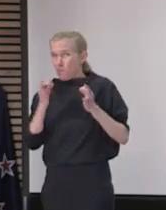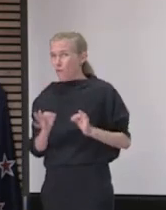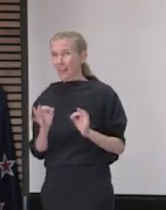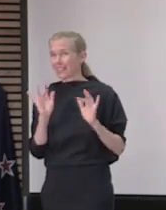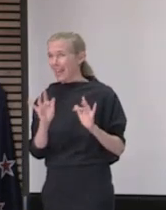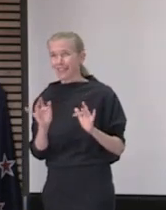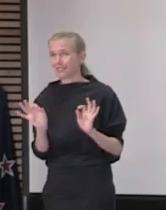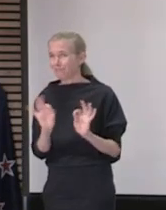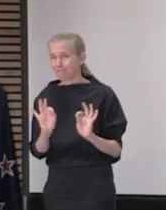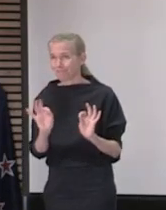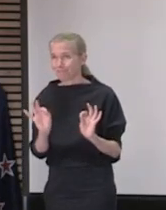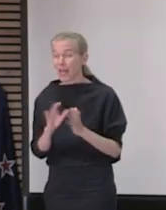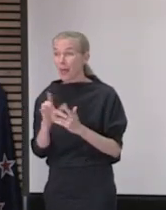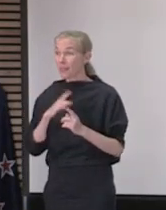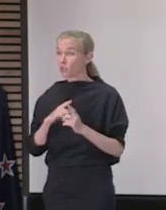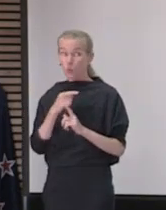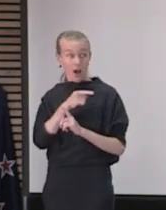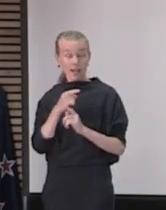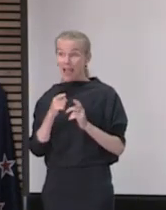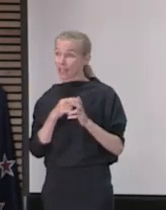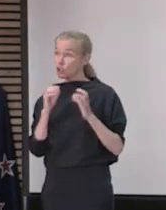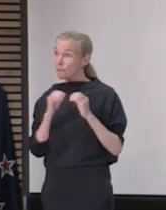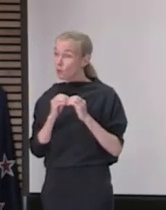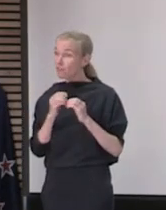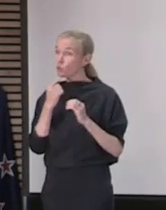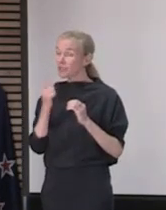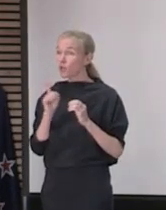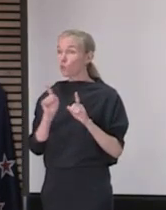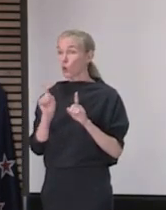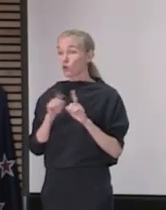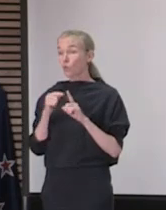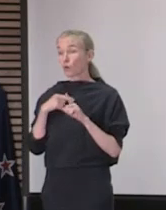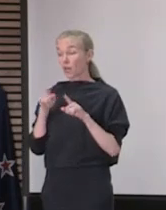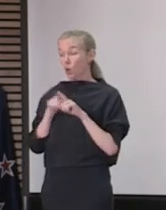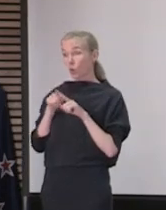That's why, as DrBloomfield said today, we areauditing our contact tracingto make sure